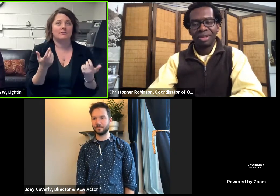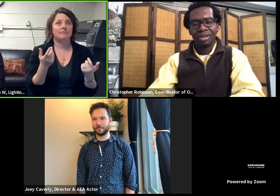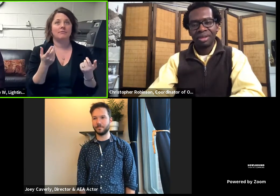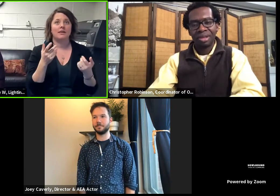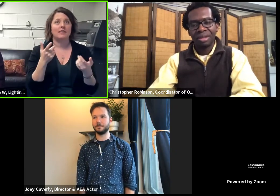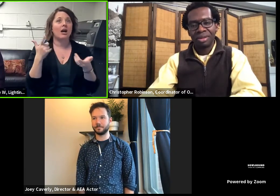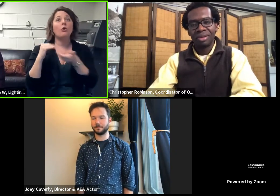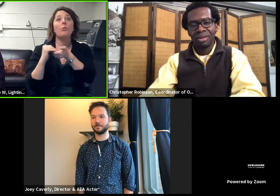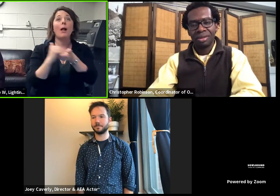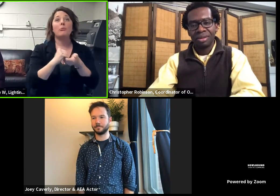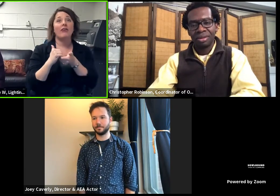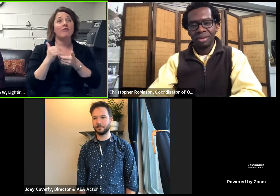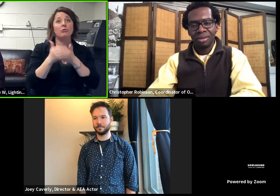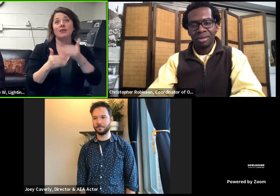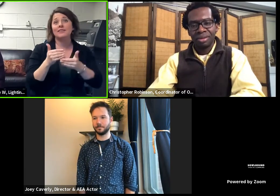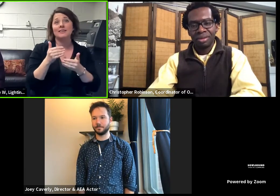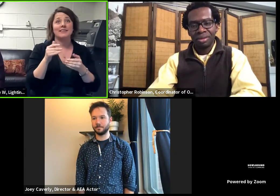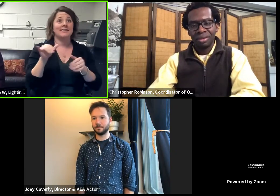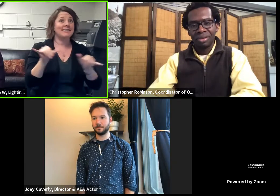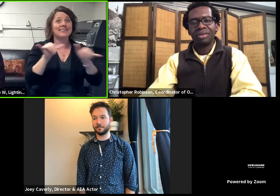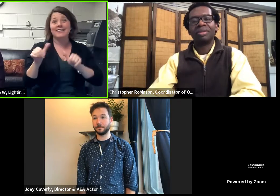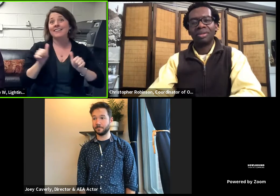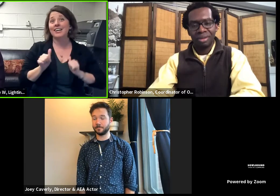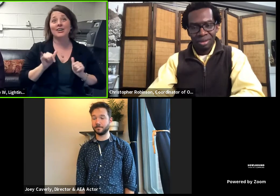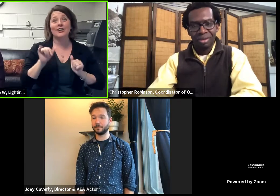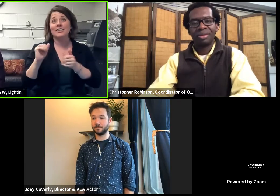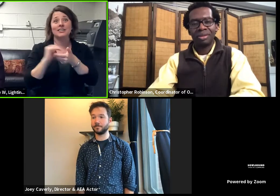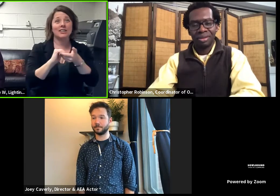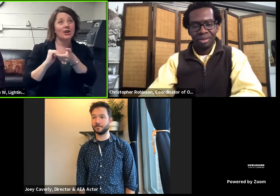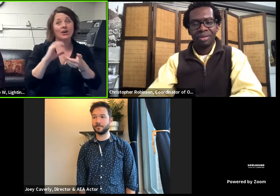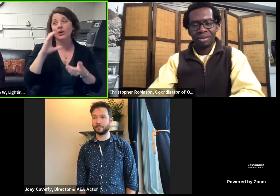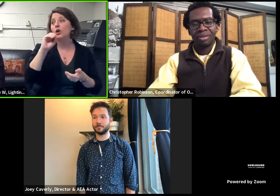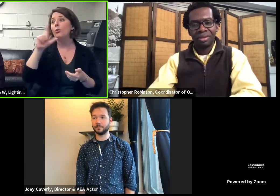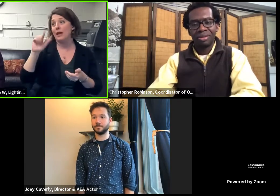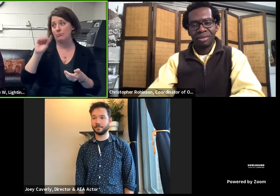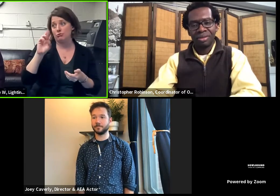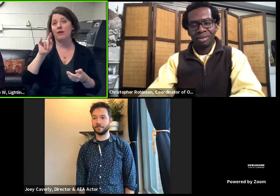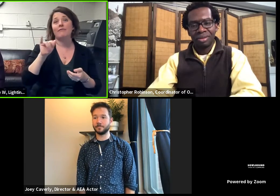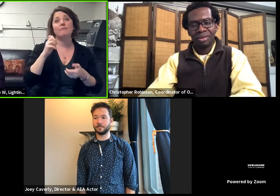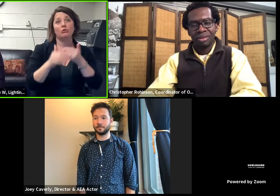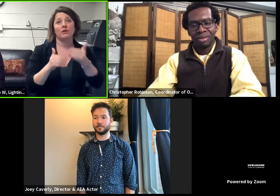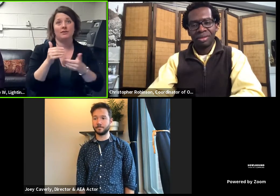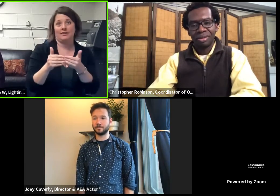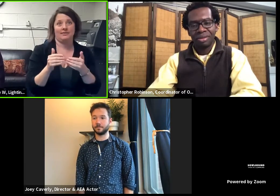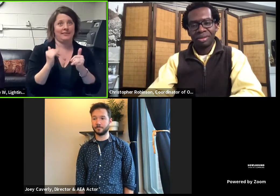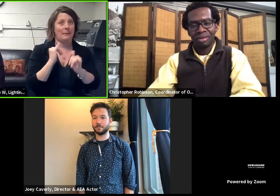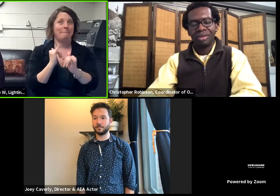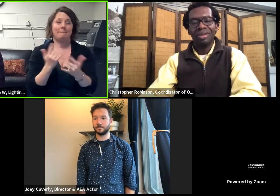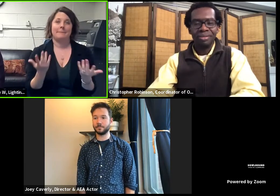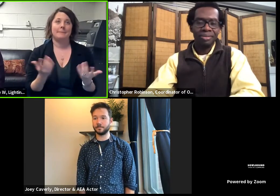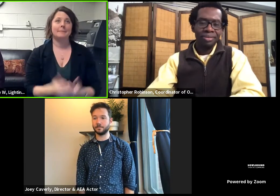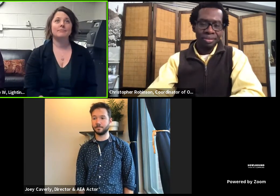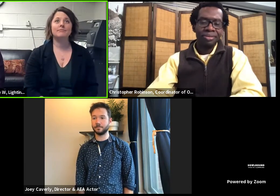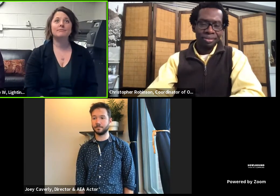and different ideas I have, and to work through issues, yeah? You have to collaborate in theater. It is a collaborative process,